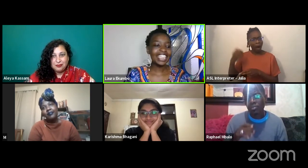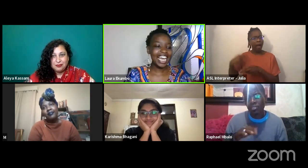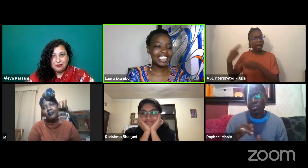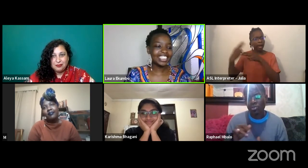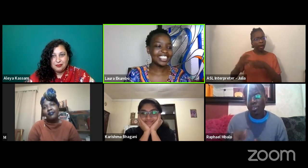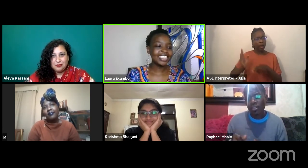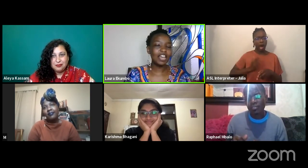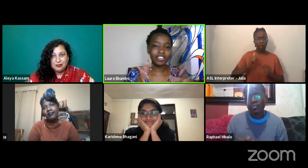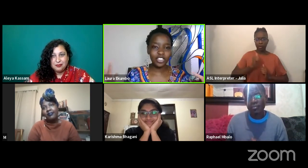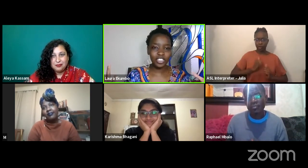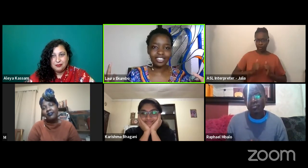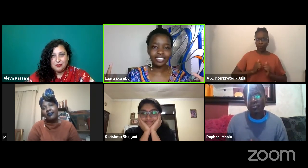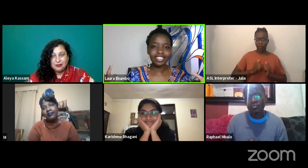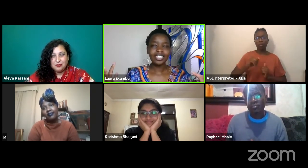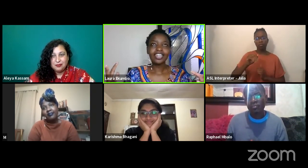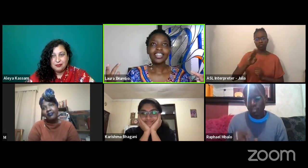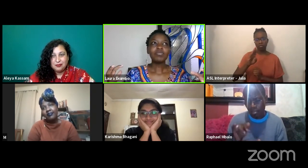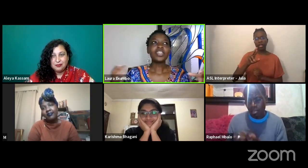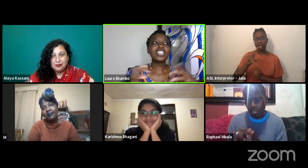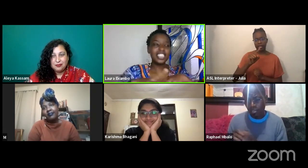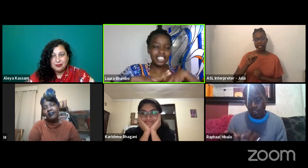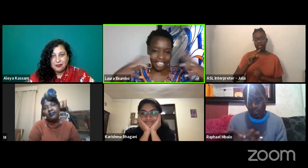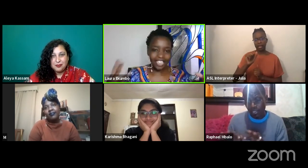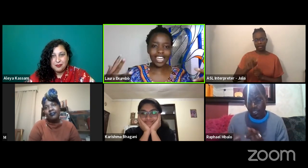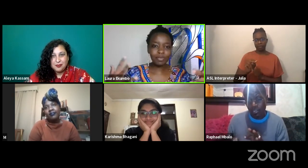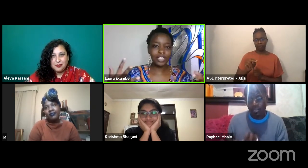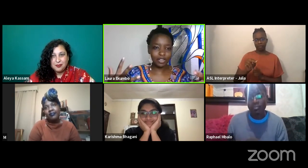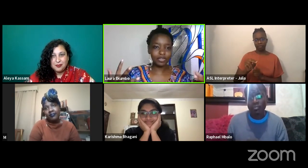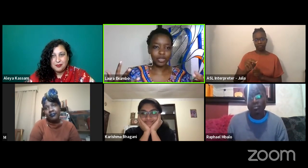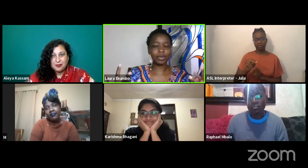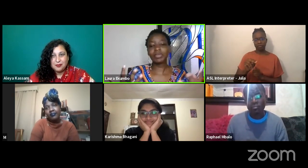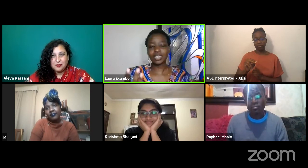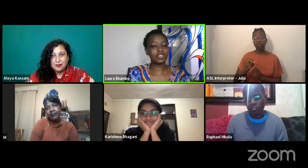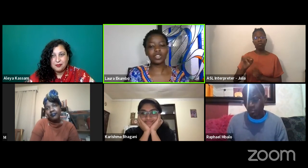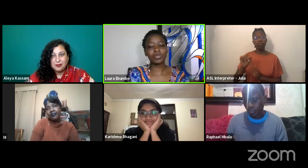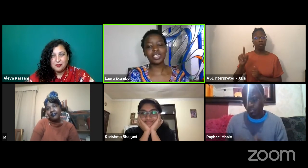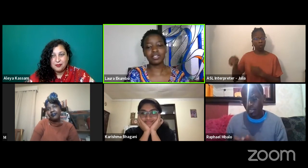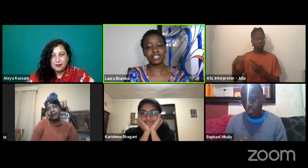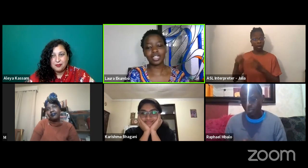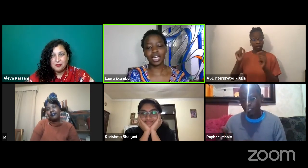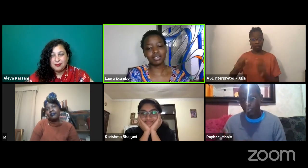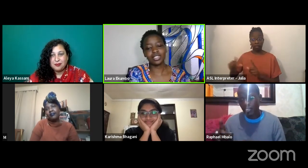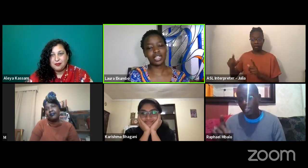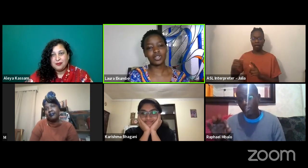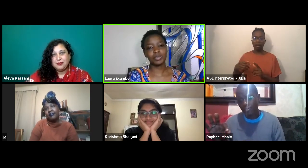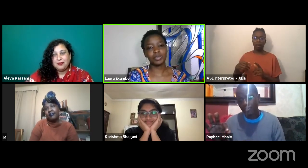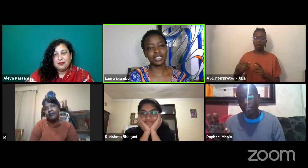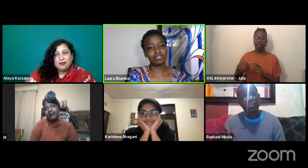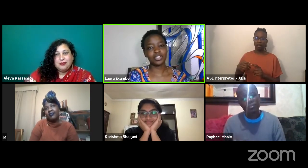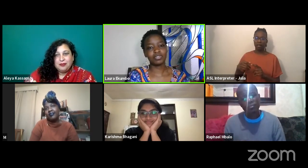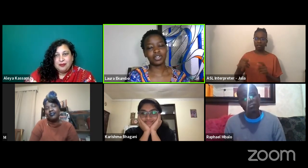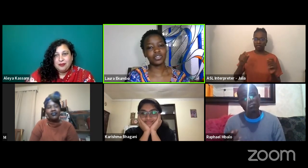And that definition, the second that PDF showed up, I mean, I saw a PDF and I was like, it has to be Brazen on festival